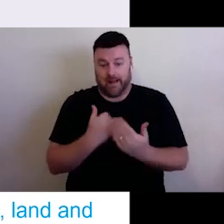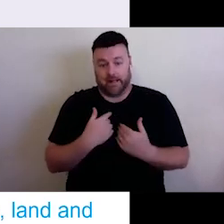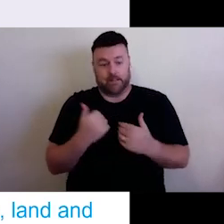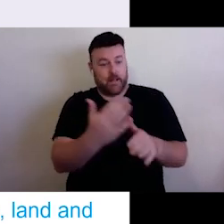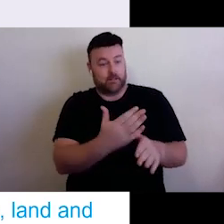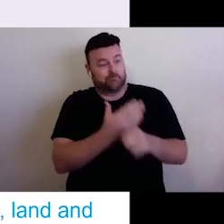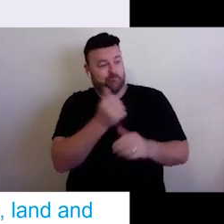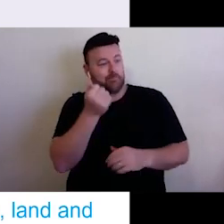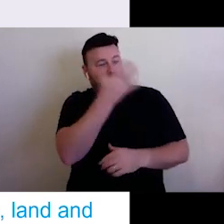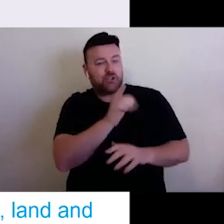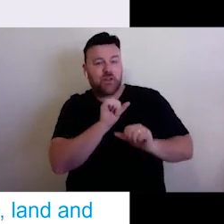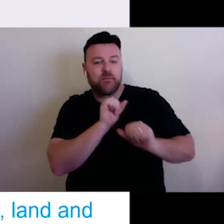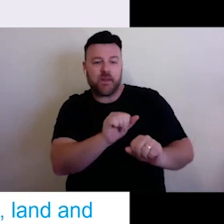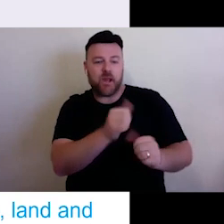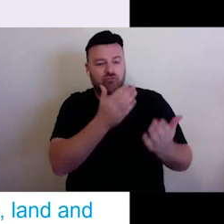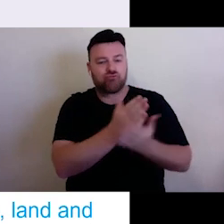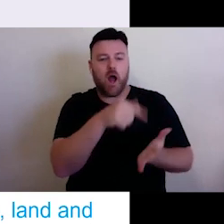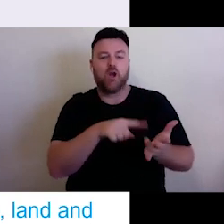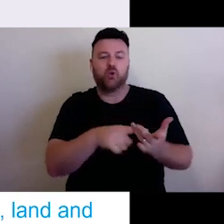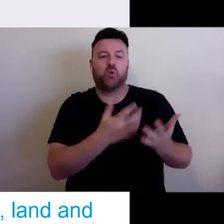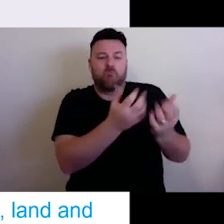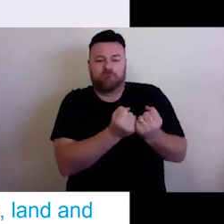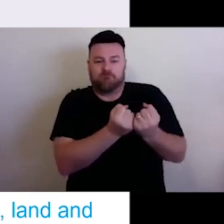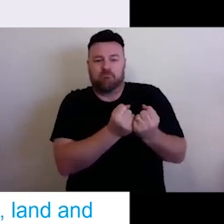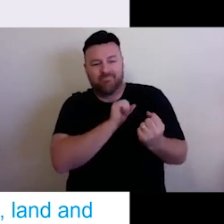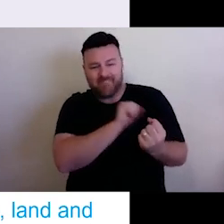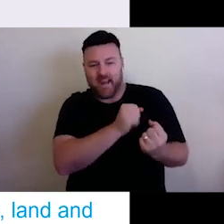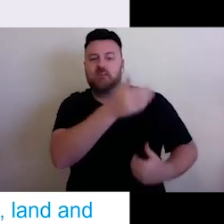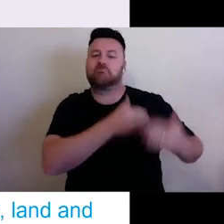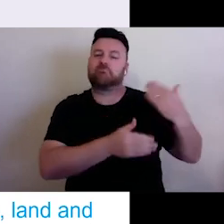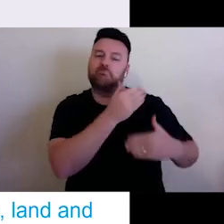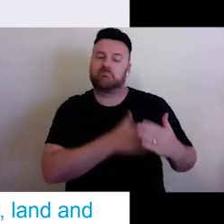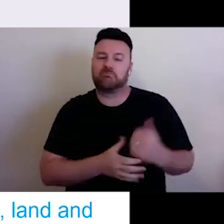heritage, and their heritage is their Indigenous Cultural and